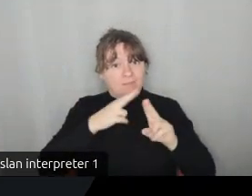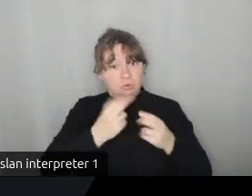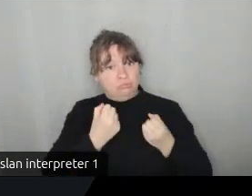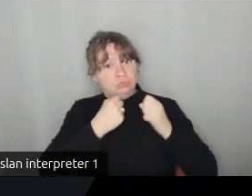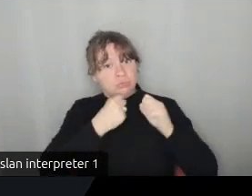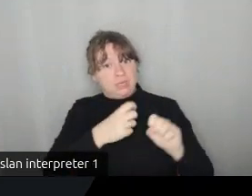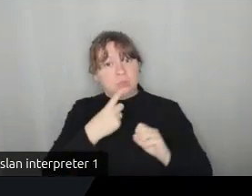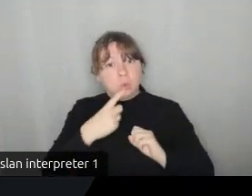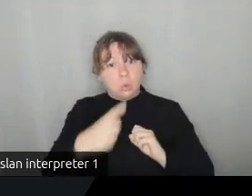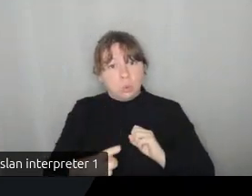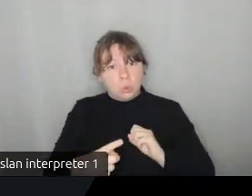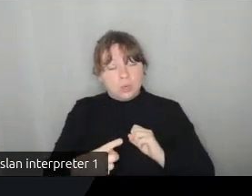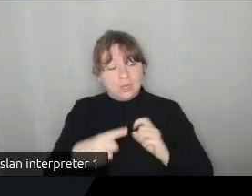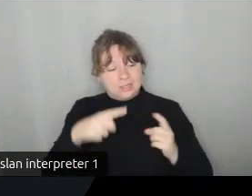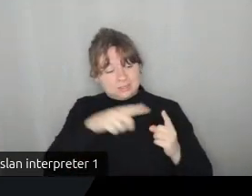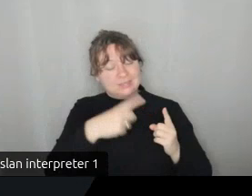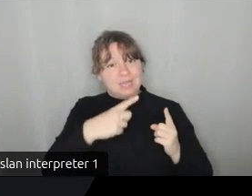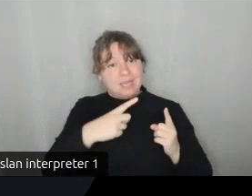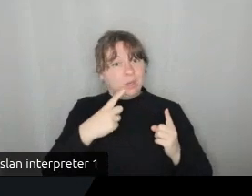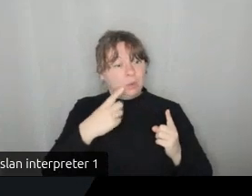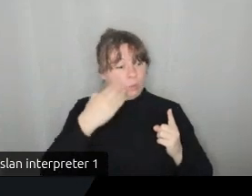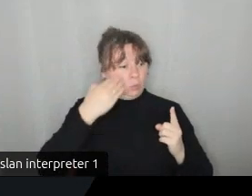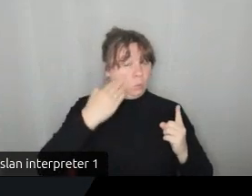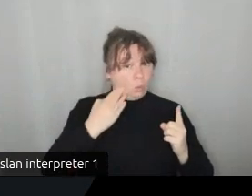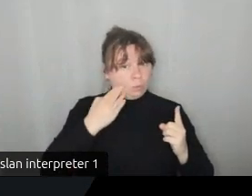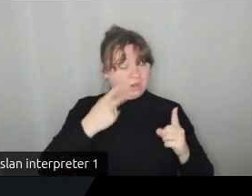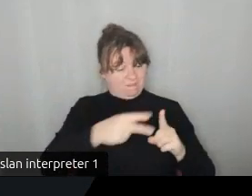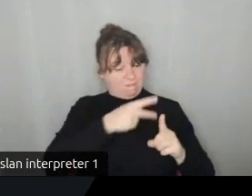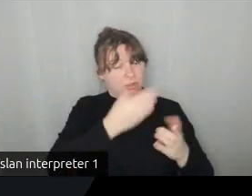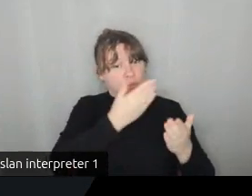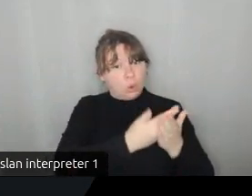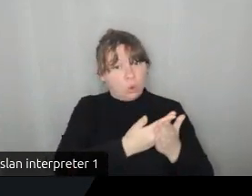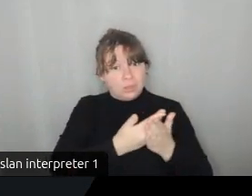naming a female as they agreed and a male as they responded. They had been married, but they didn't